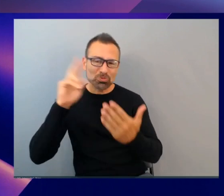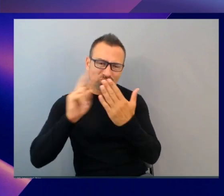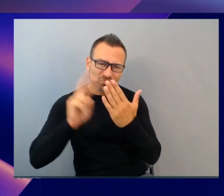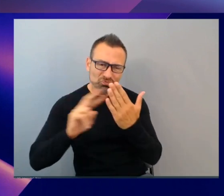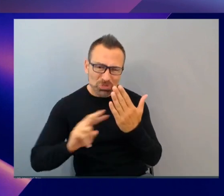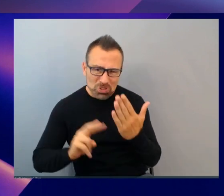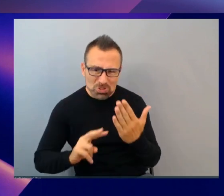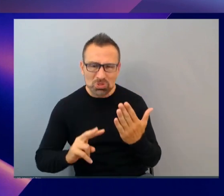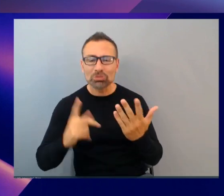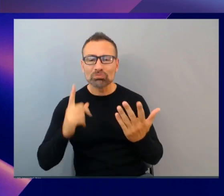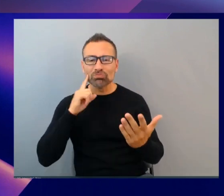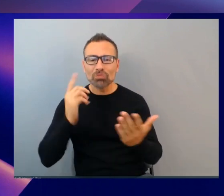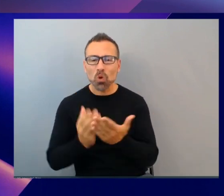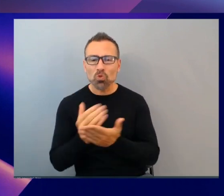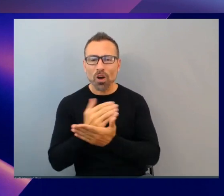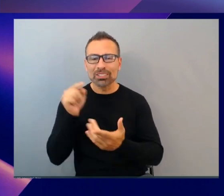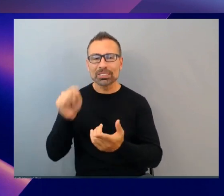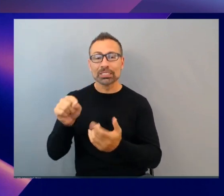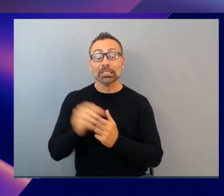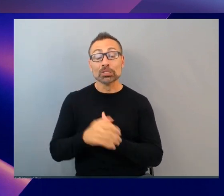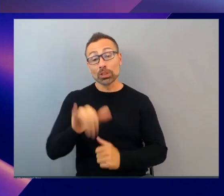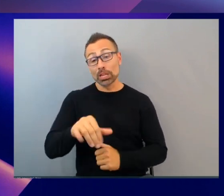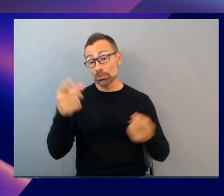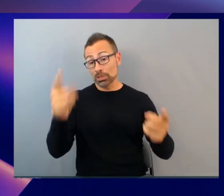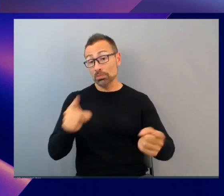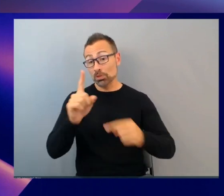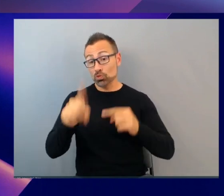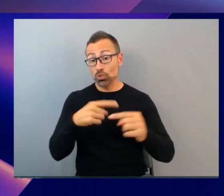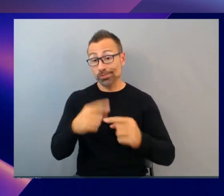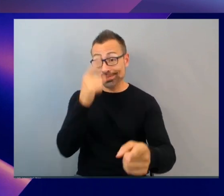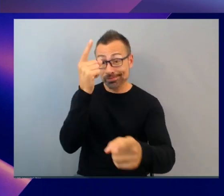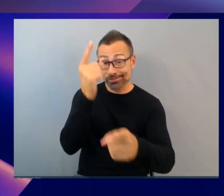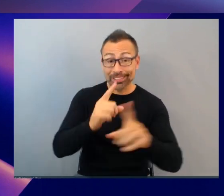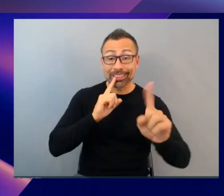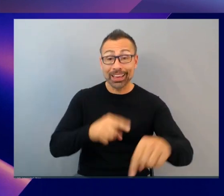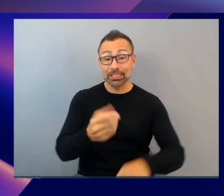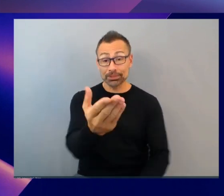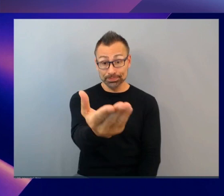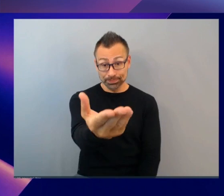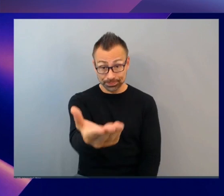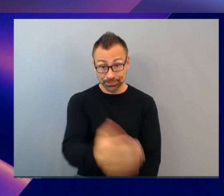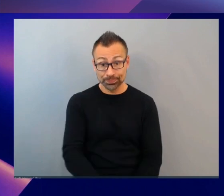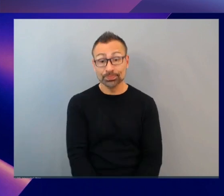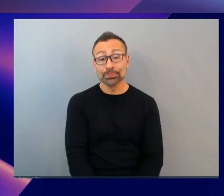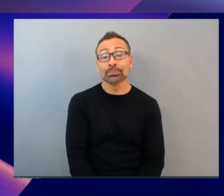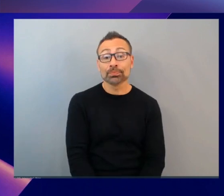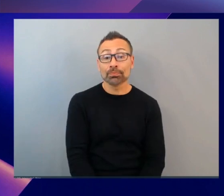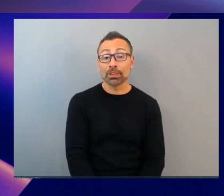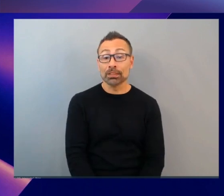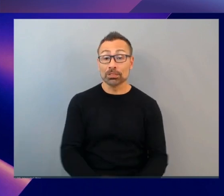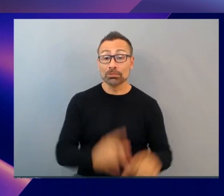So that's what happened when we correctly answer a question on the "Cloud Quest: Cloud Practitioner", on the game.